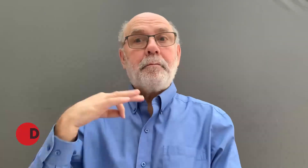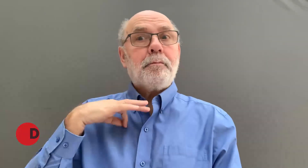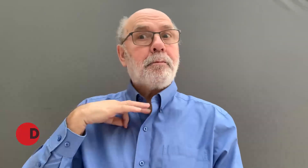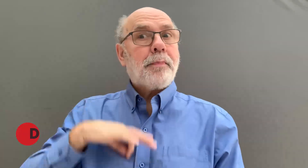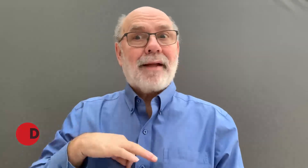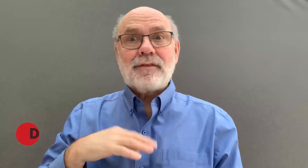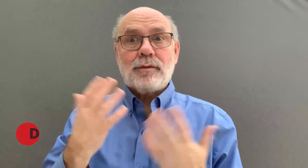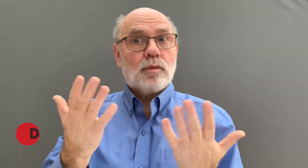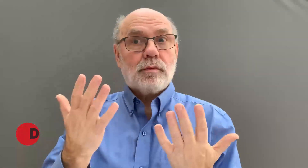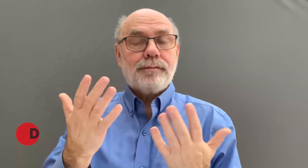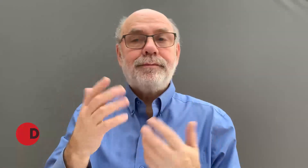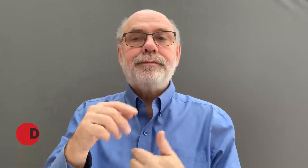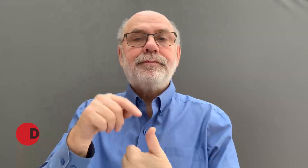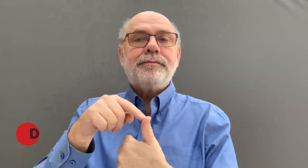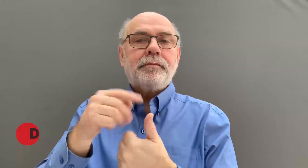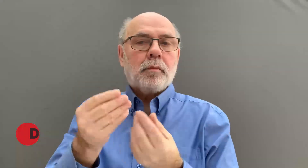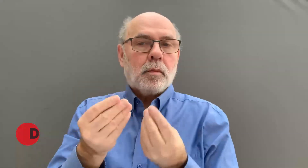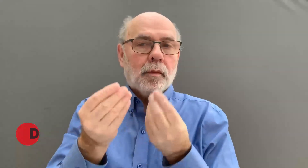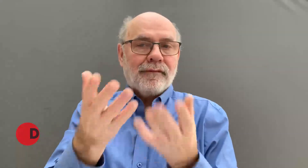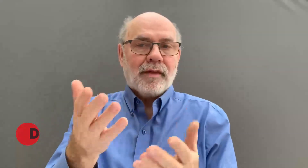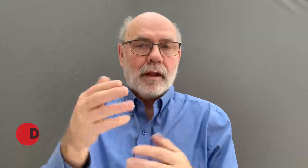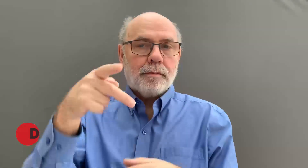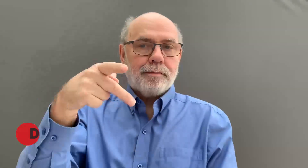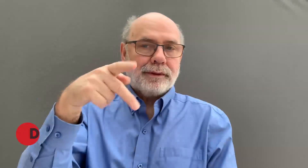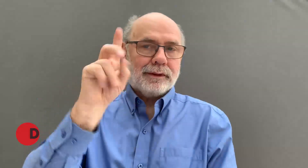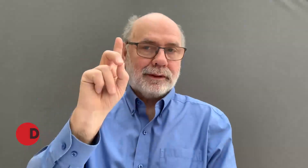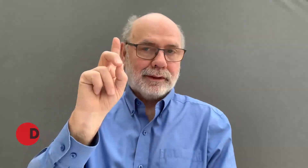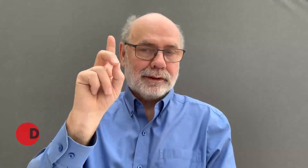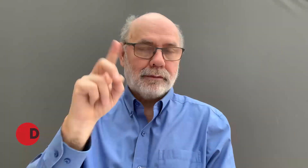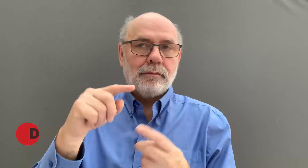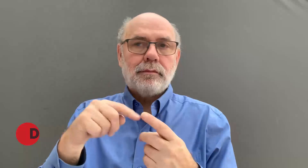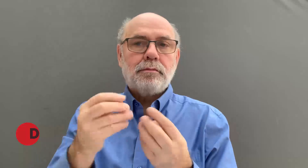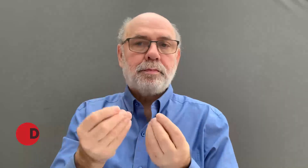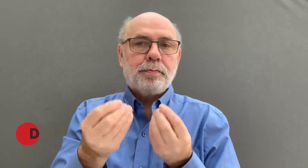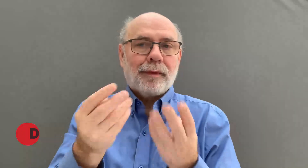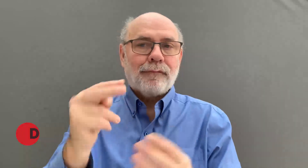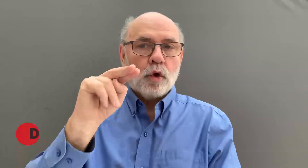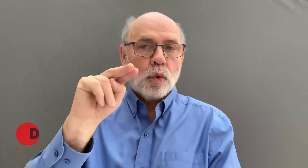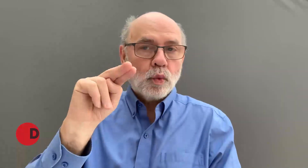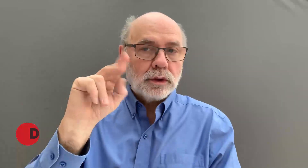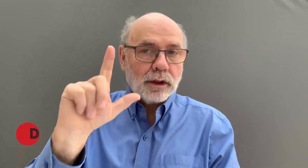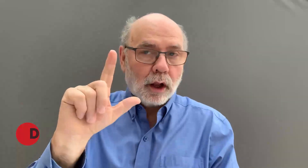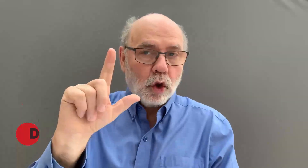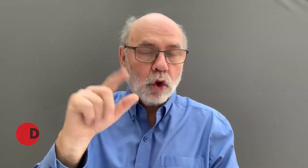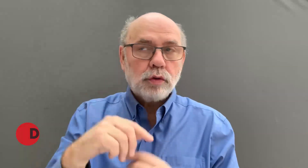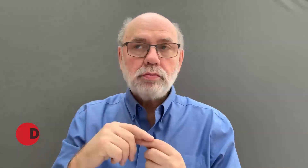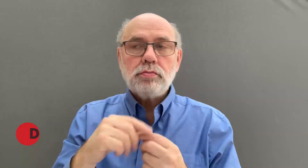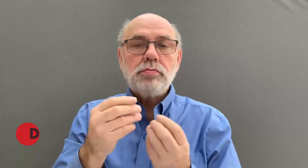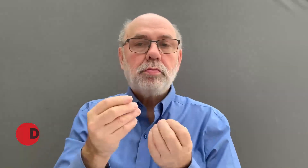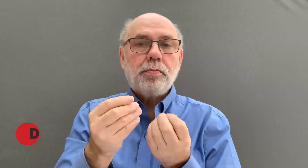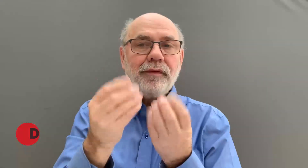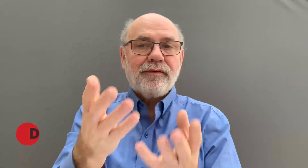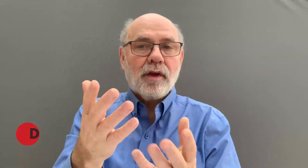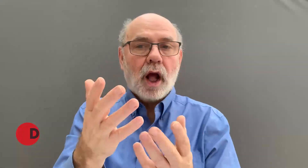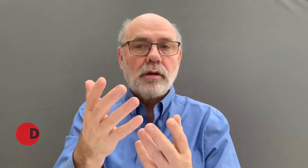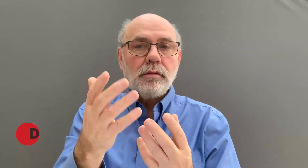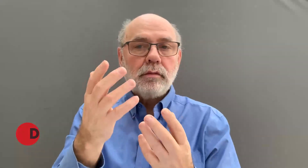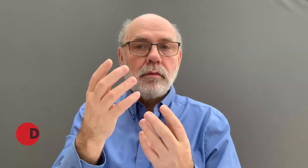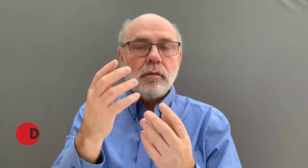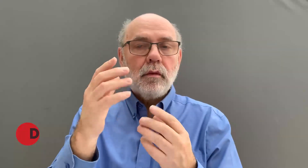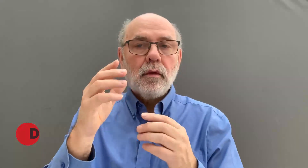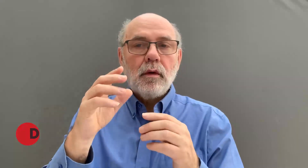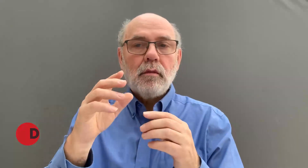The benefits are to provide professional development, receive a newsletter,